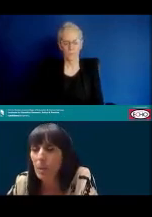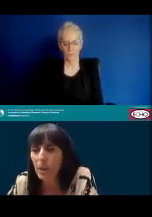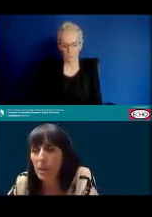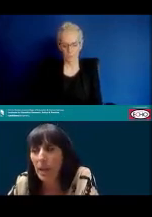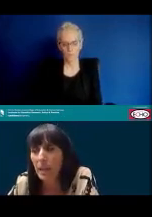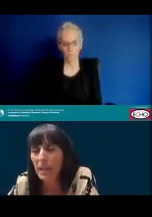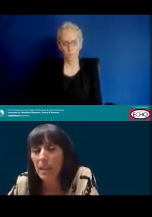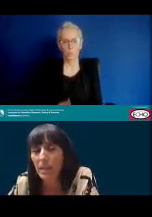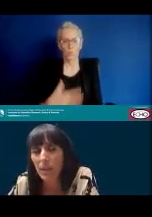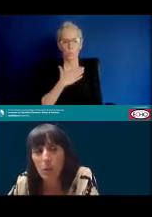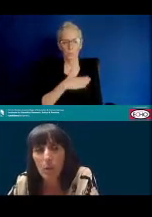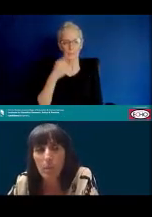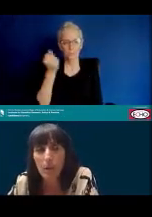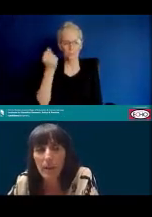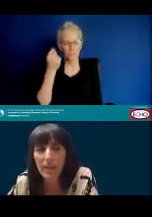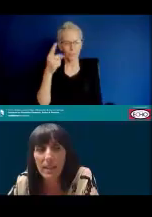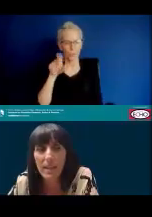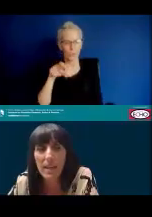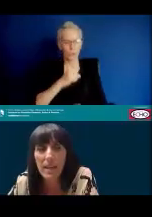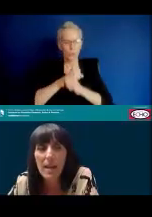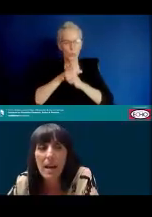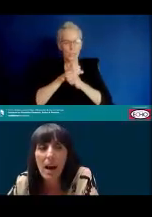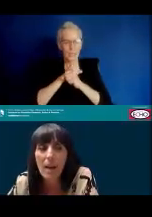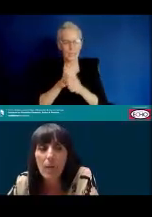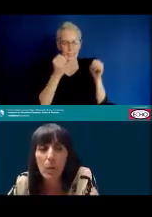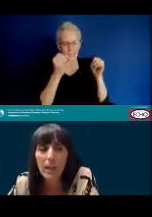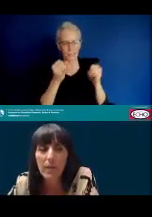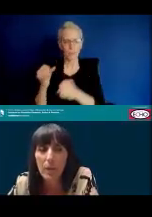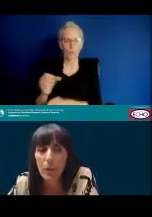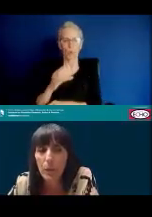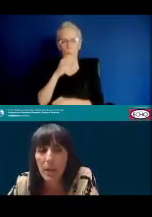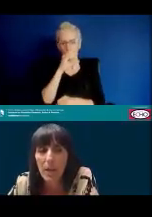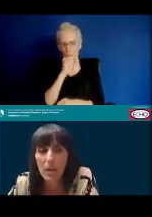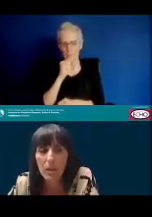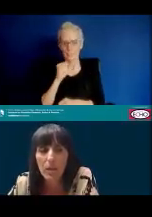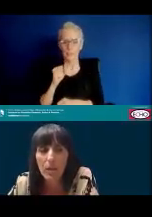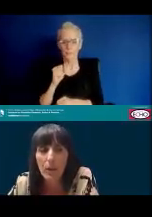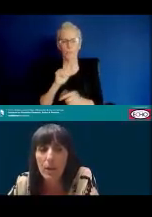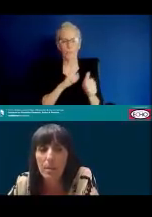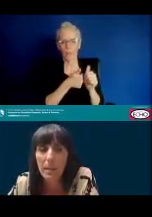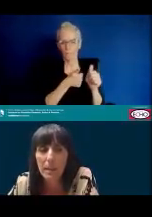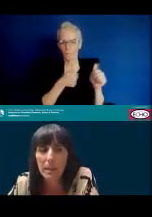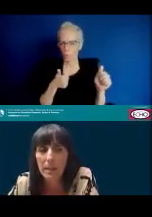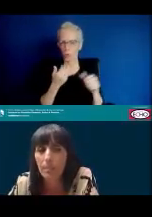protect individual privacy, avoid using those first middle